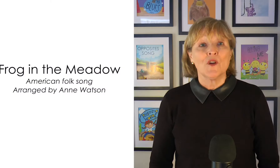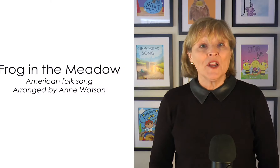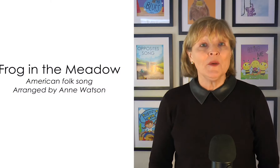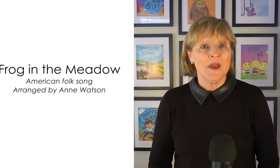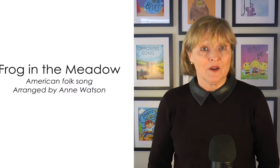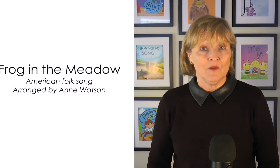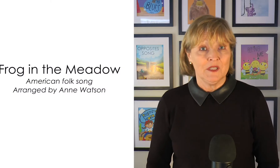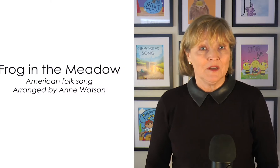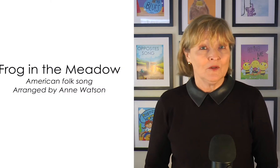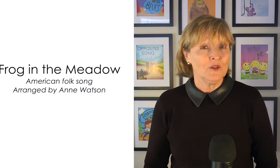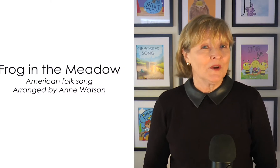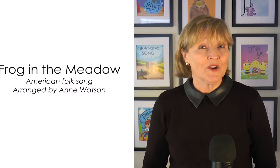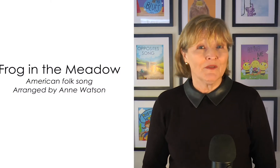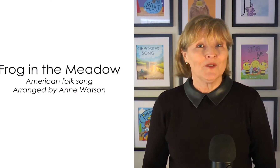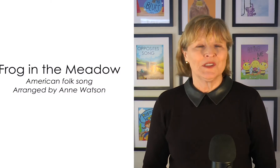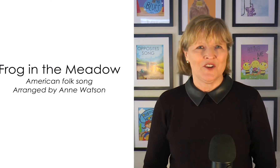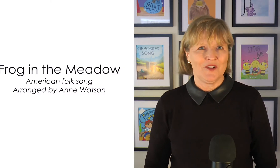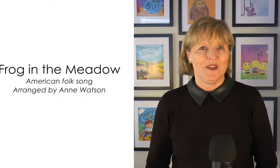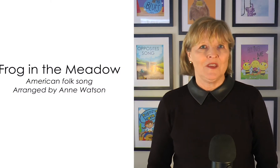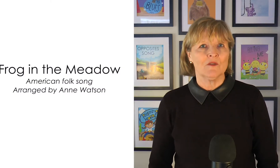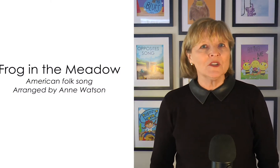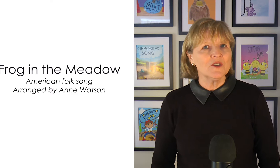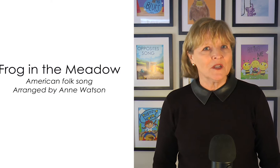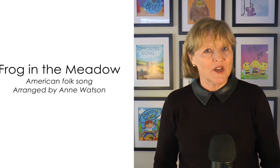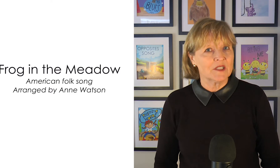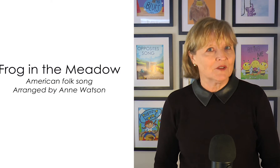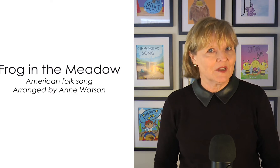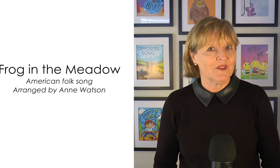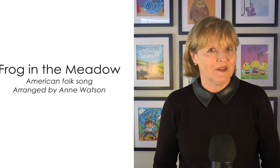"Frog in the Meadow" is an old American folk song, and the original lyrics go something